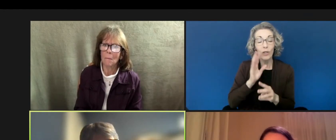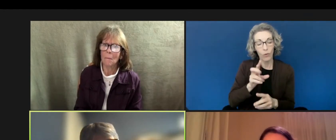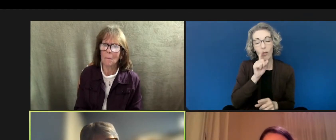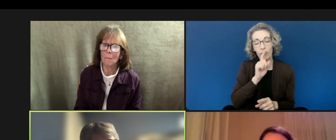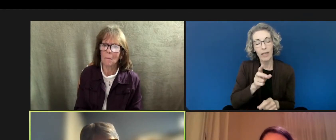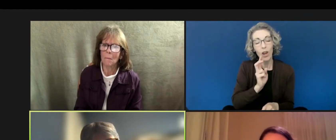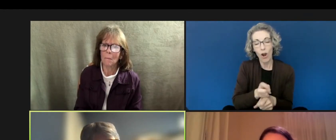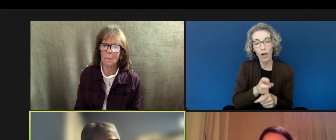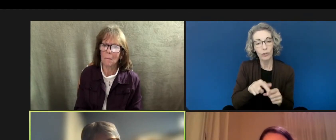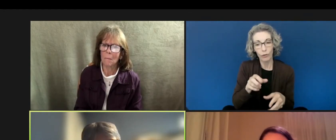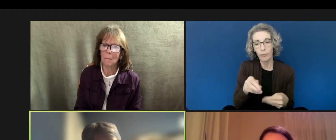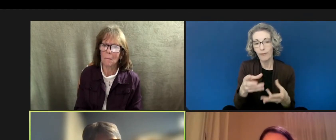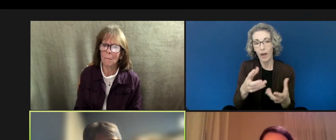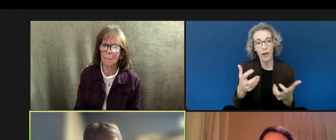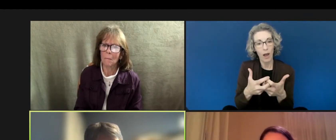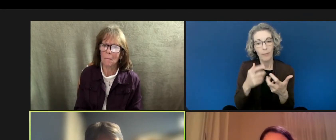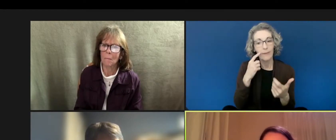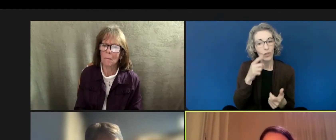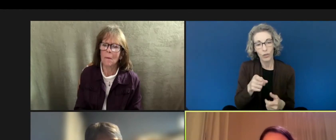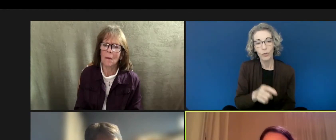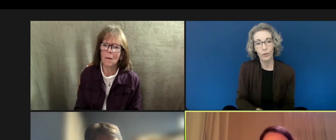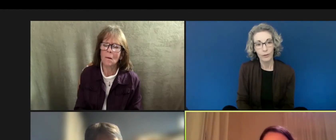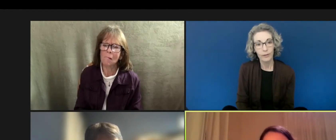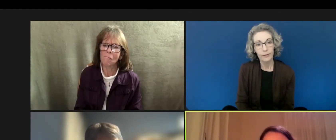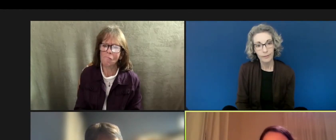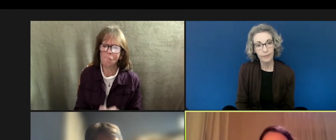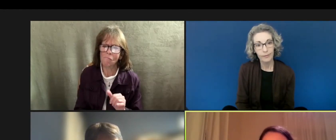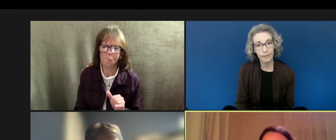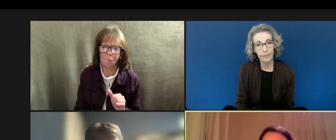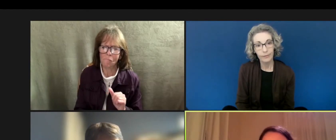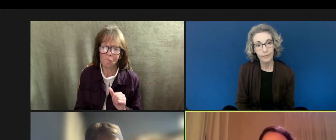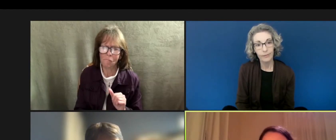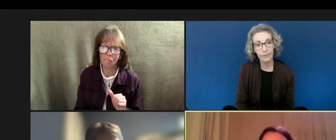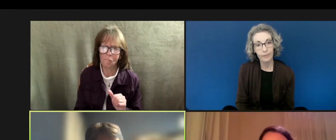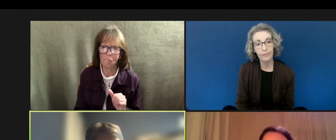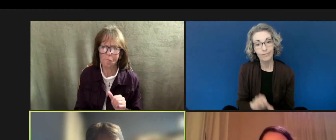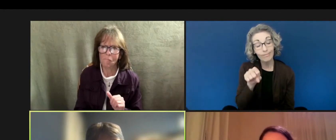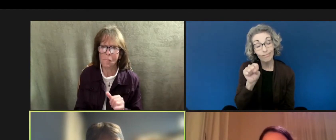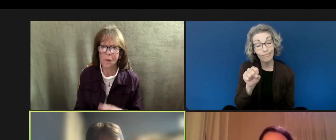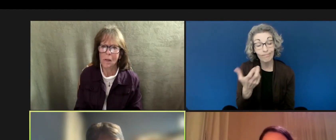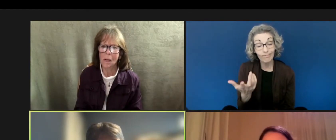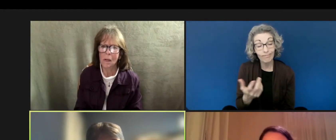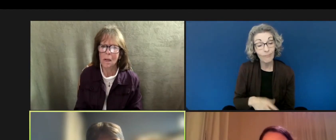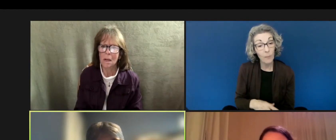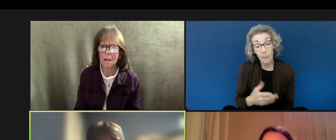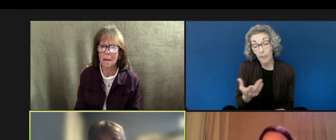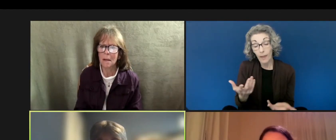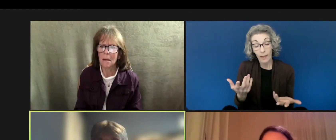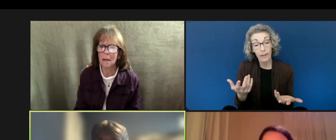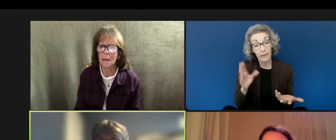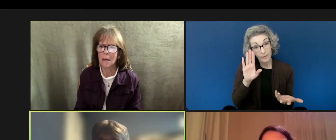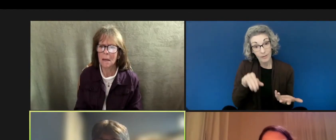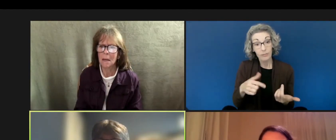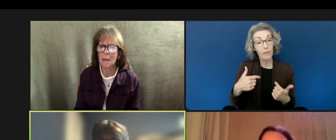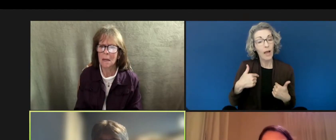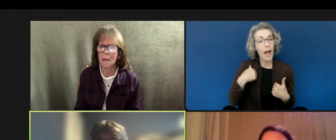I see. Yeah, and I'm wondering if you might wanna consider a different path,